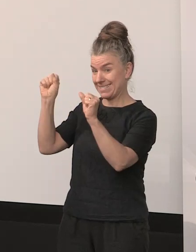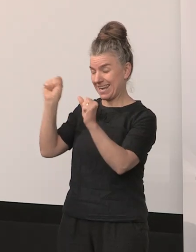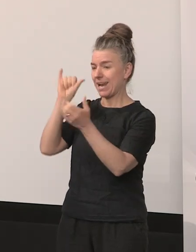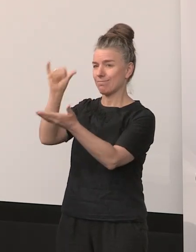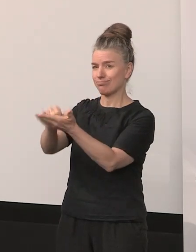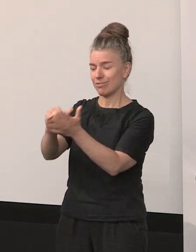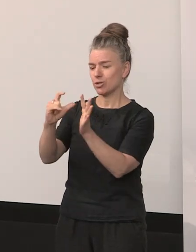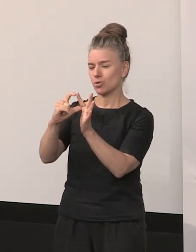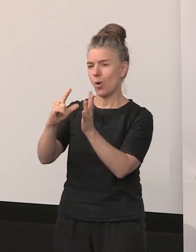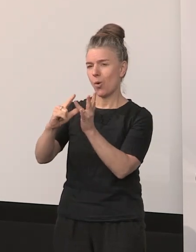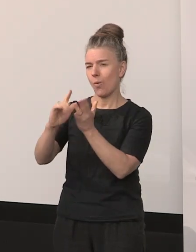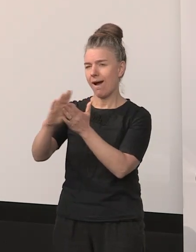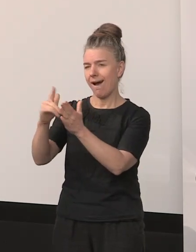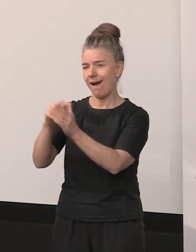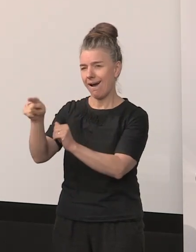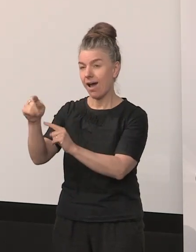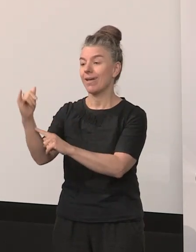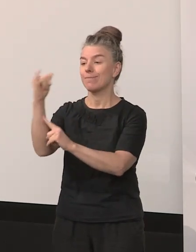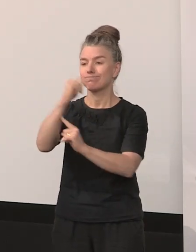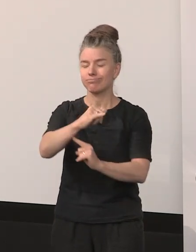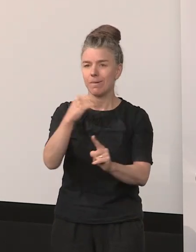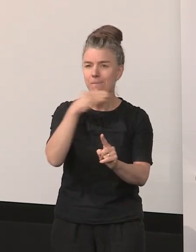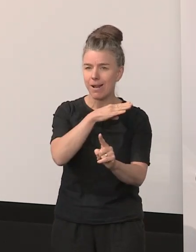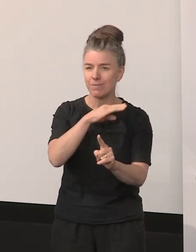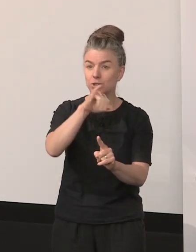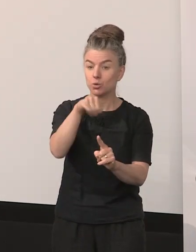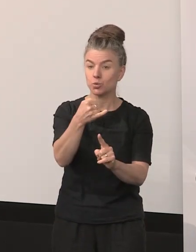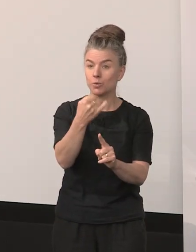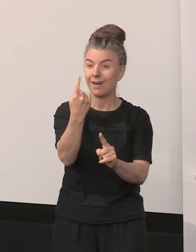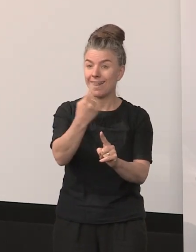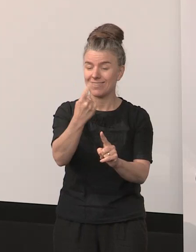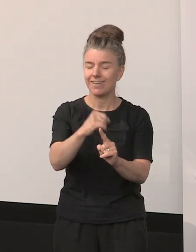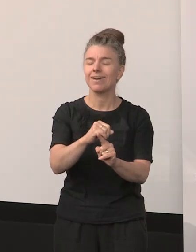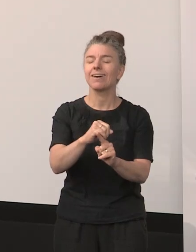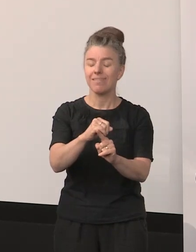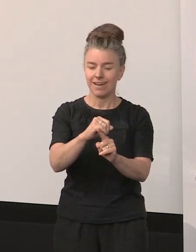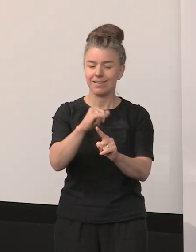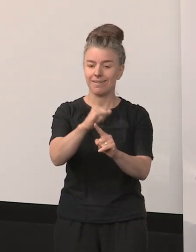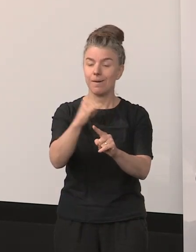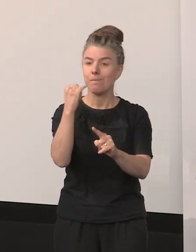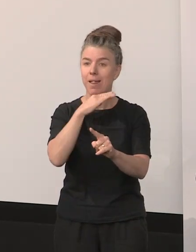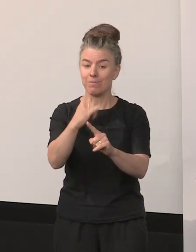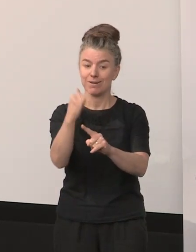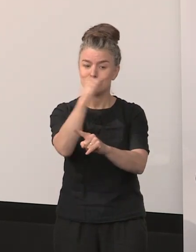Park Hotel. This plan flew from Lahore in Pakistan to